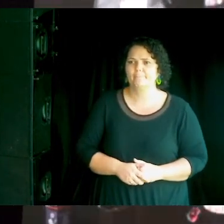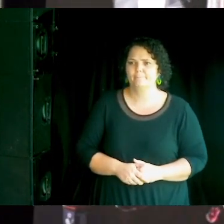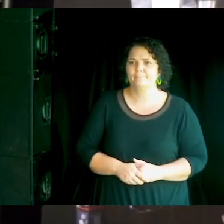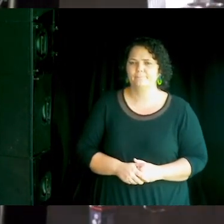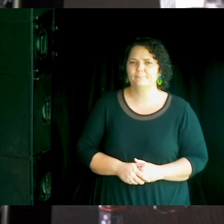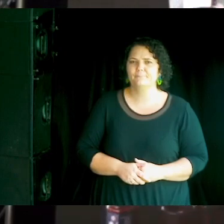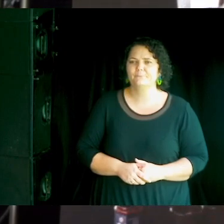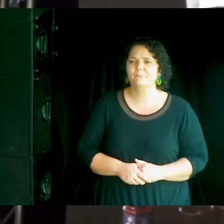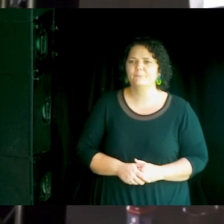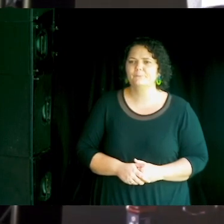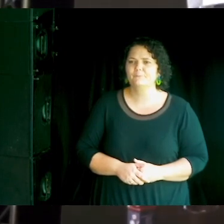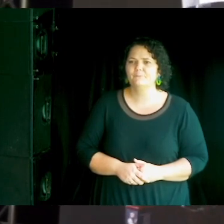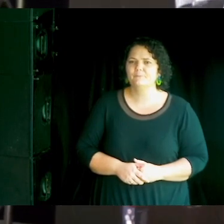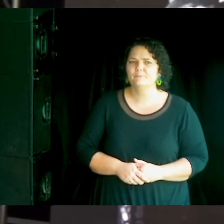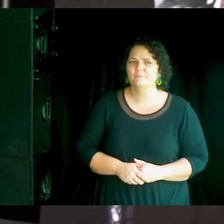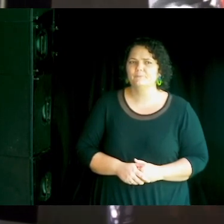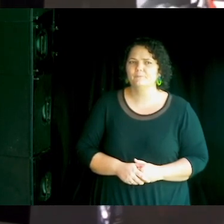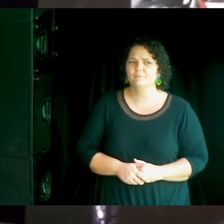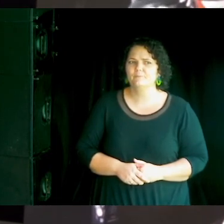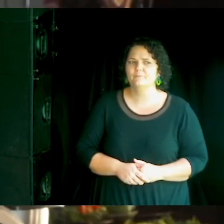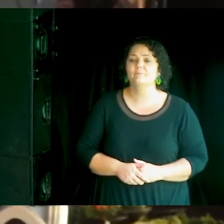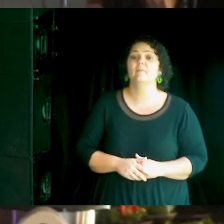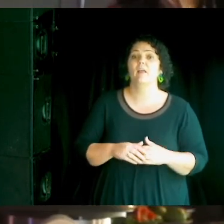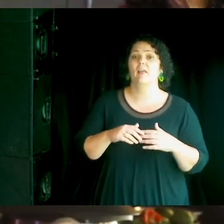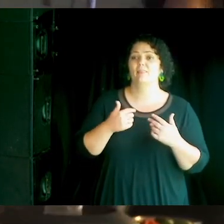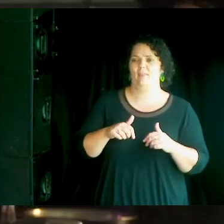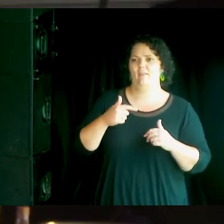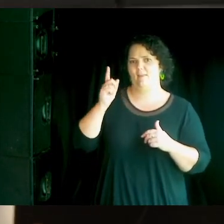I just put that on top and then I will just continue with my crab because they are all